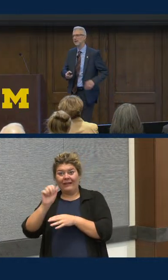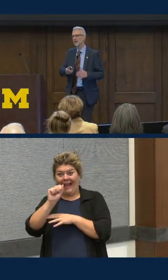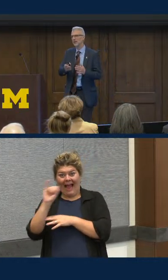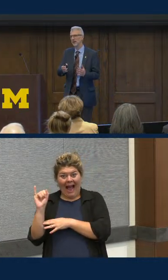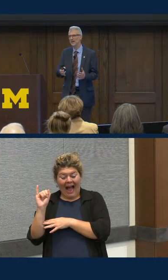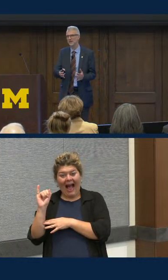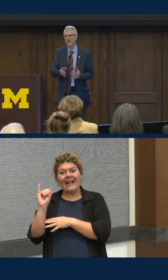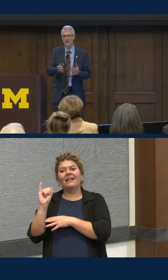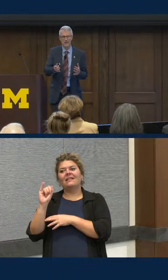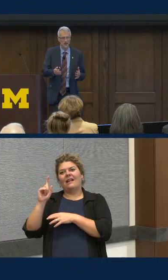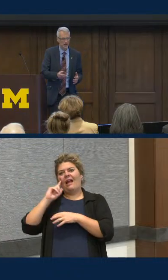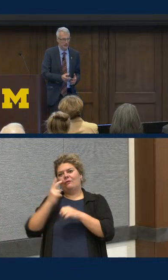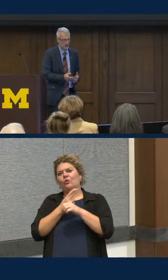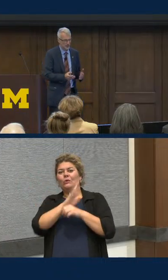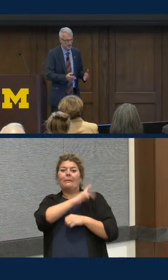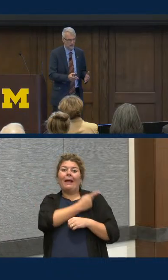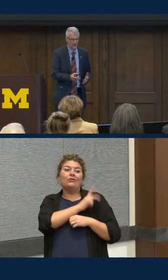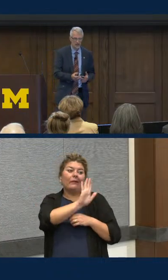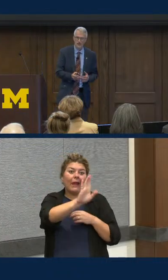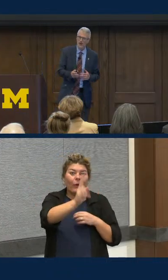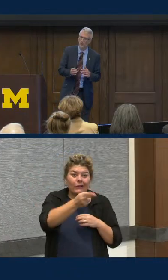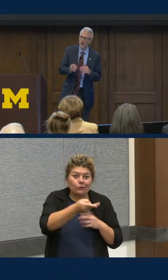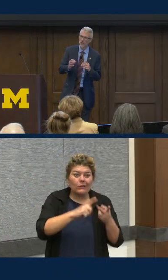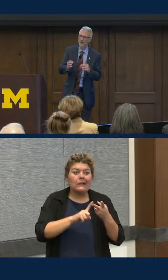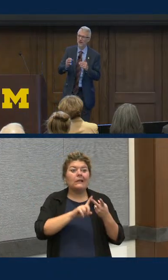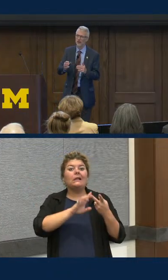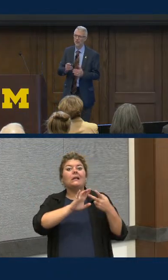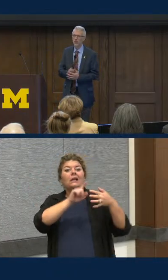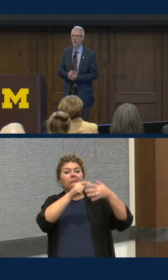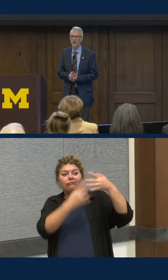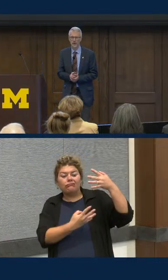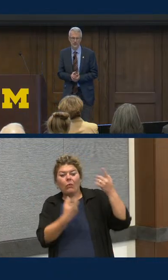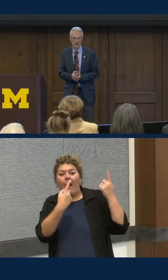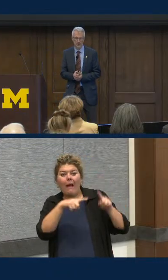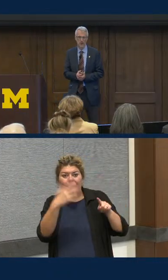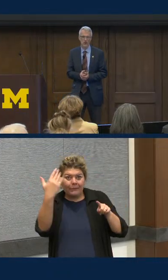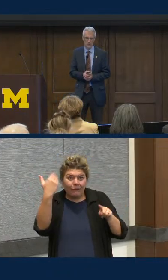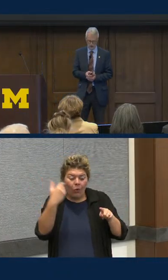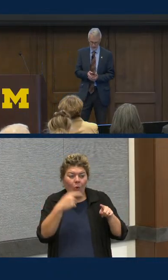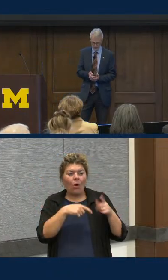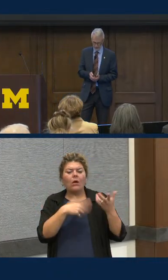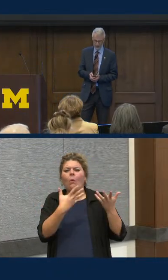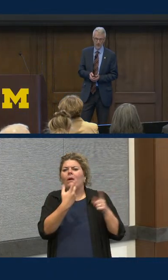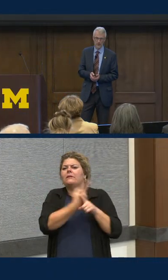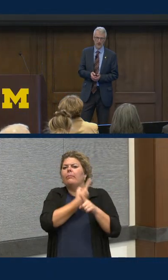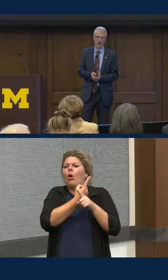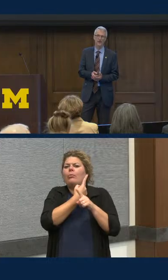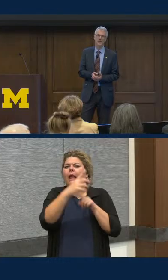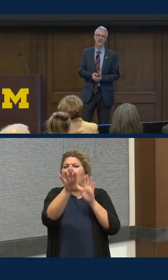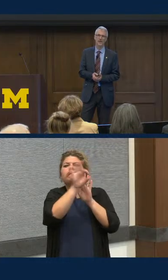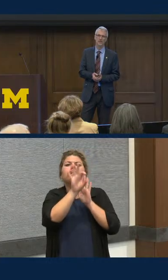the patient's history and conditions what are the appropriate protocols to select